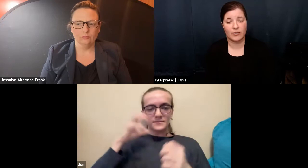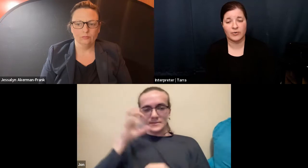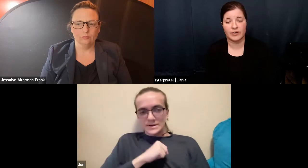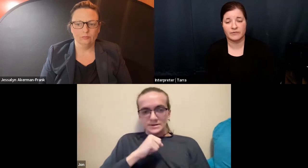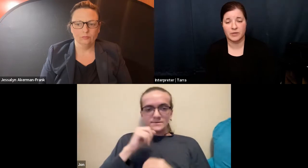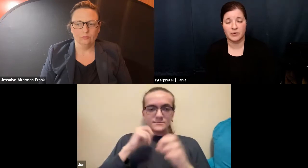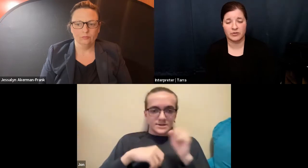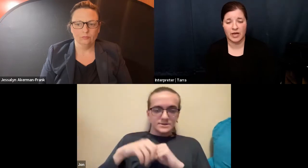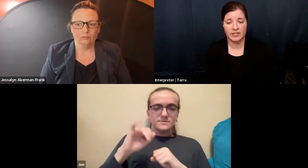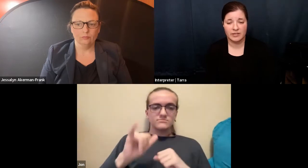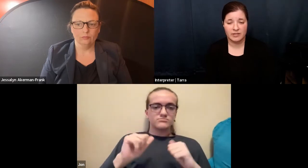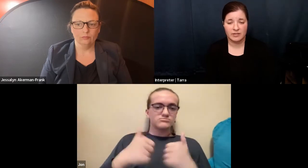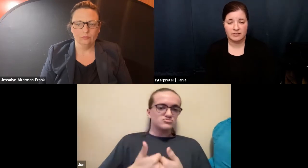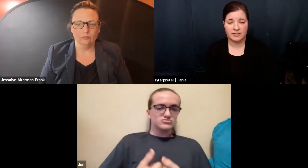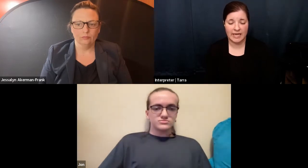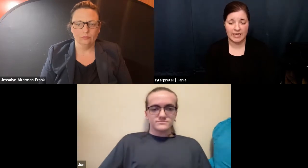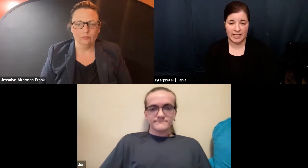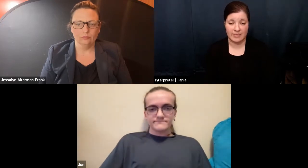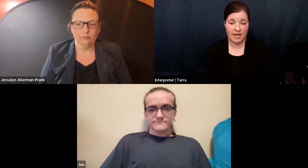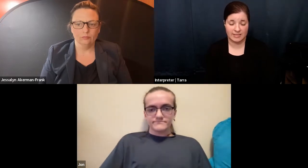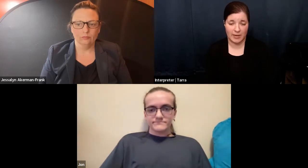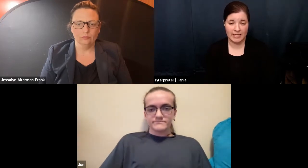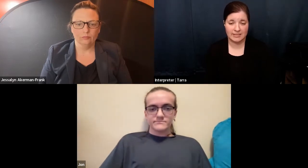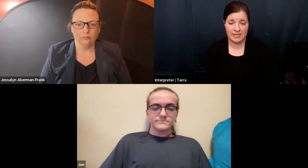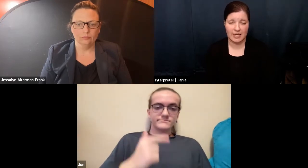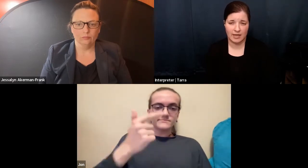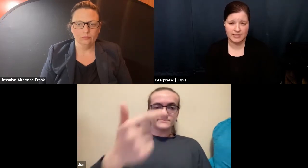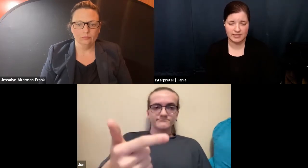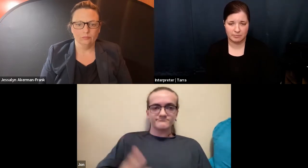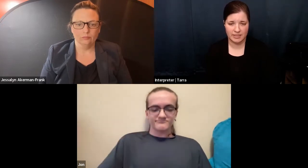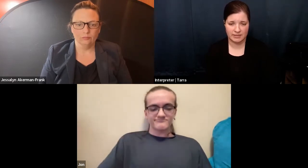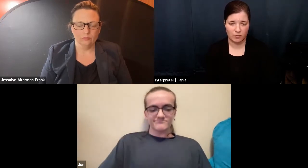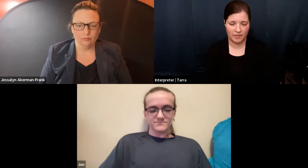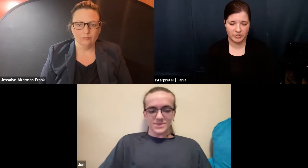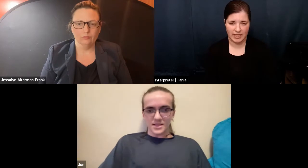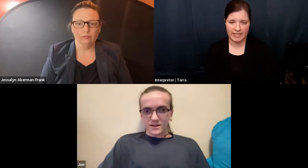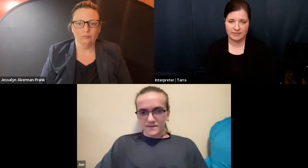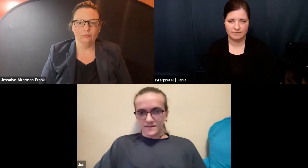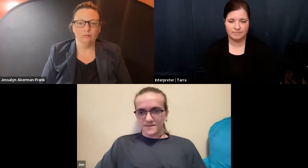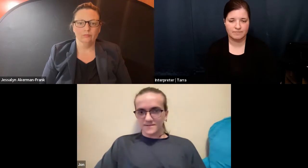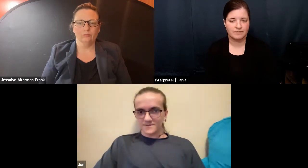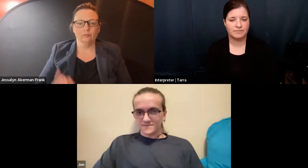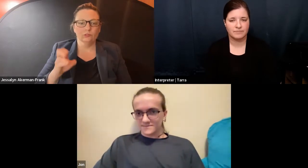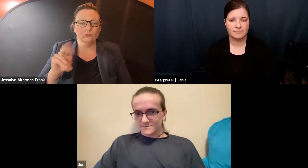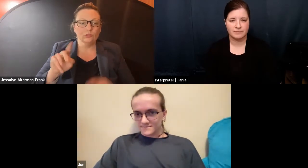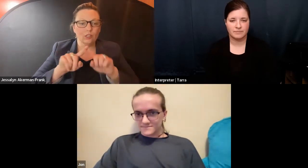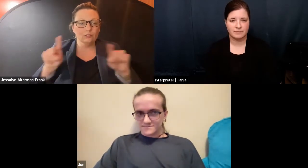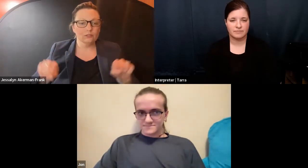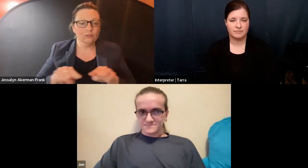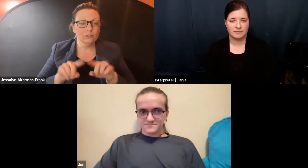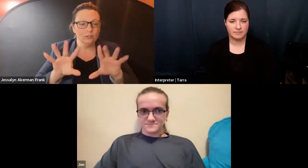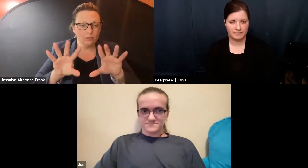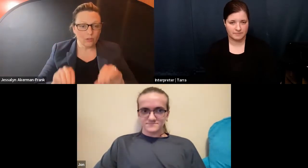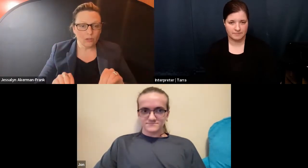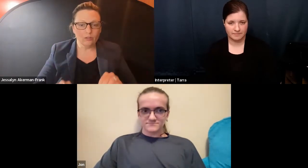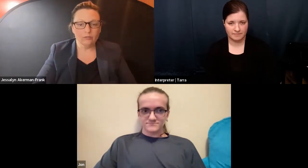And when talking with folks, sometimes I miss what they say because their signing space is too big and I have a